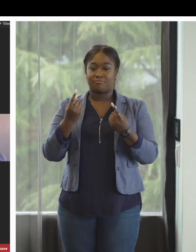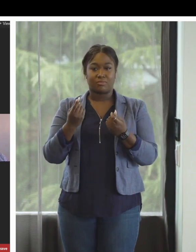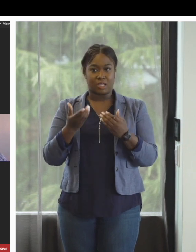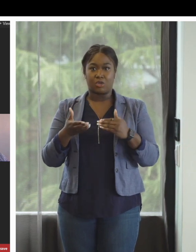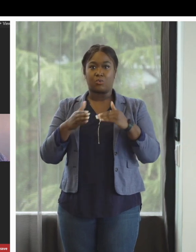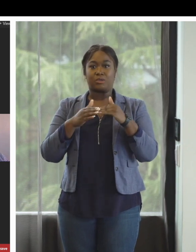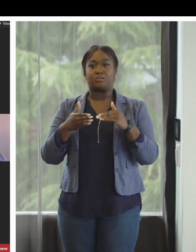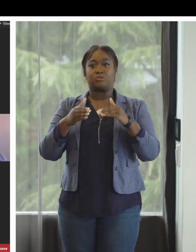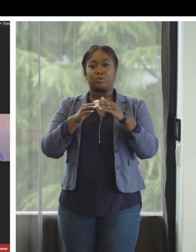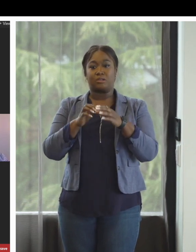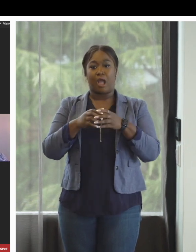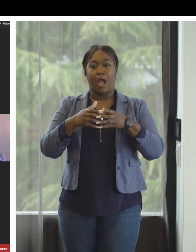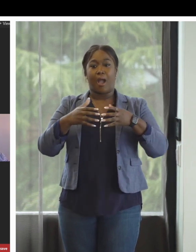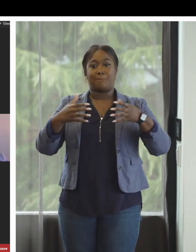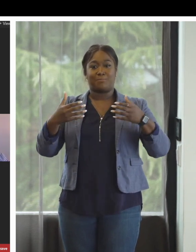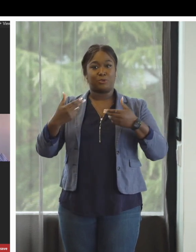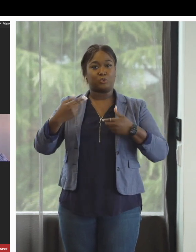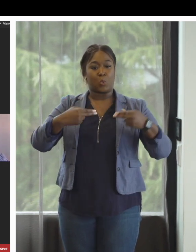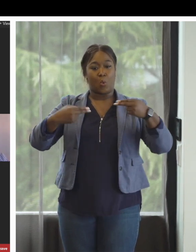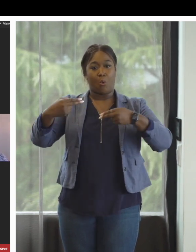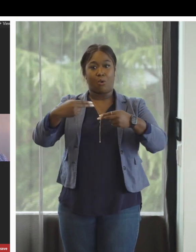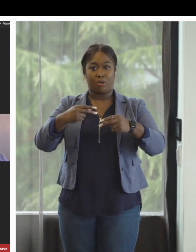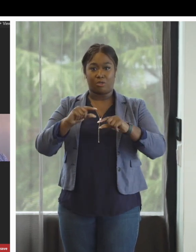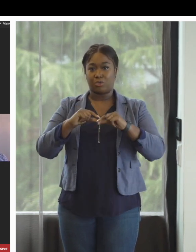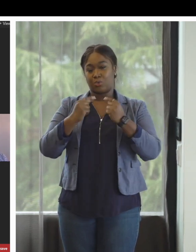joining the group. As these pilots grow